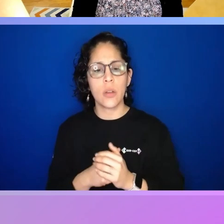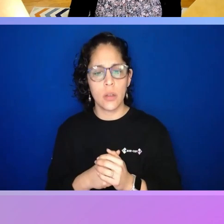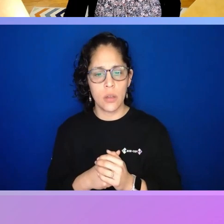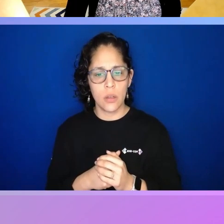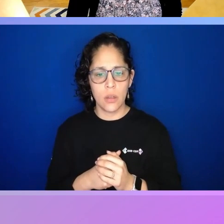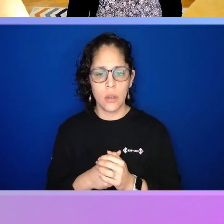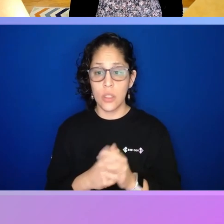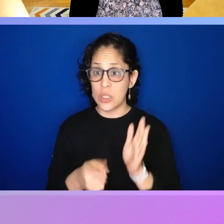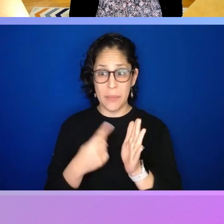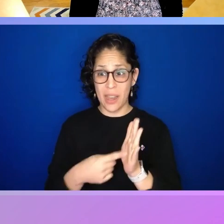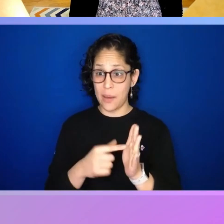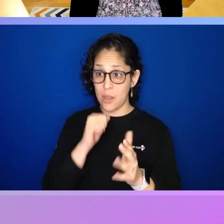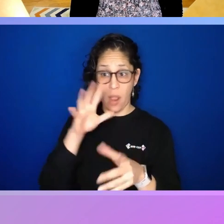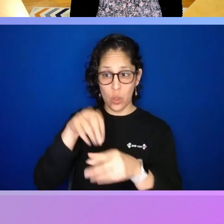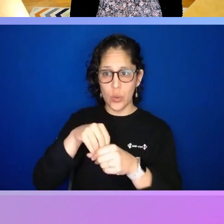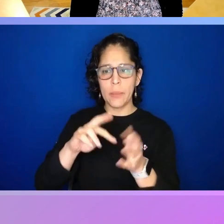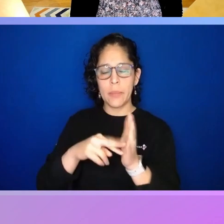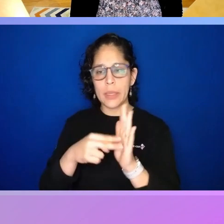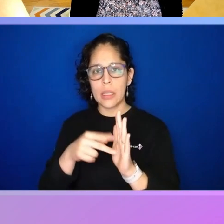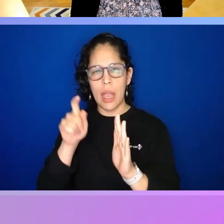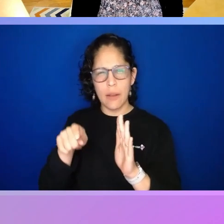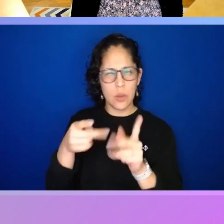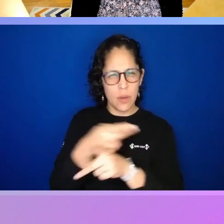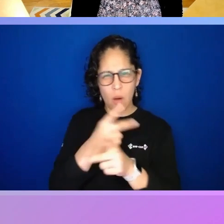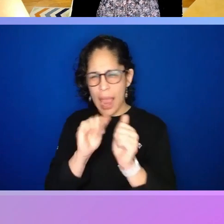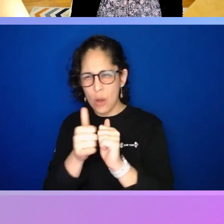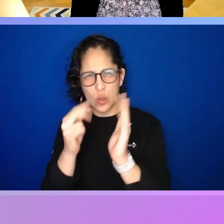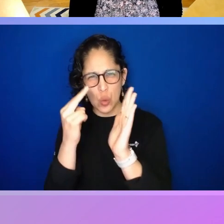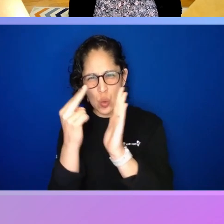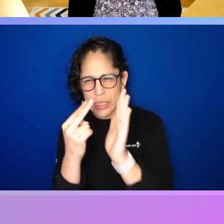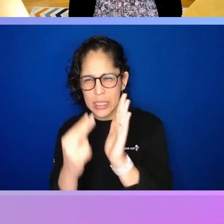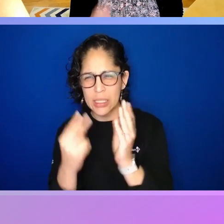at Deque with a colleague of mine, and